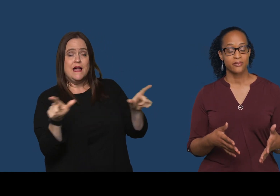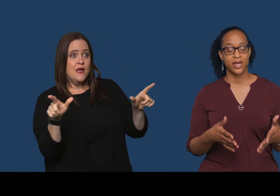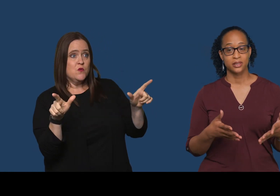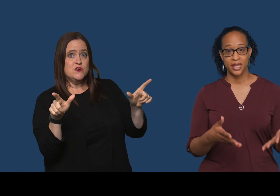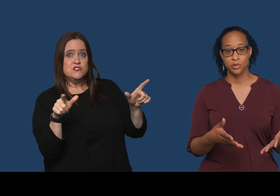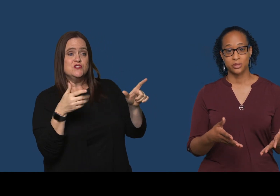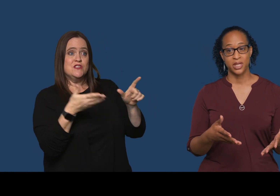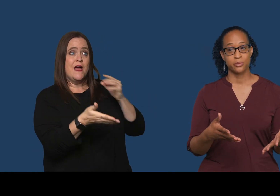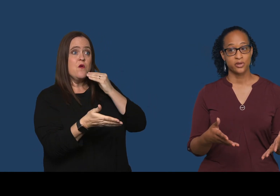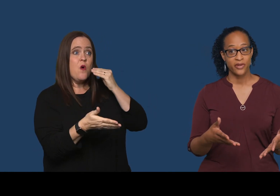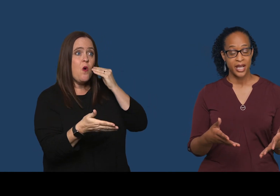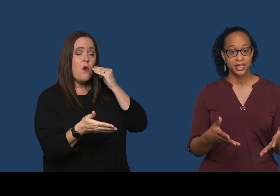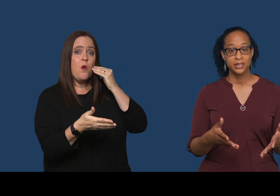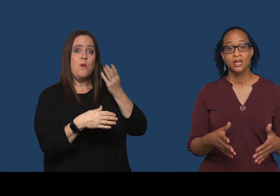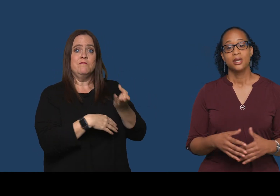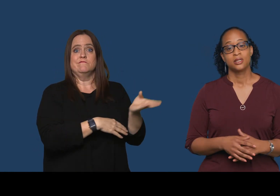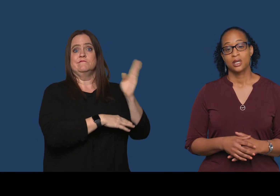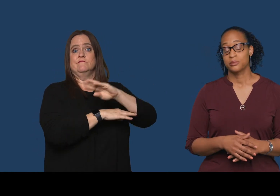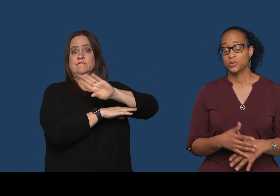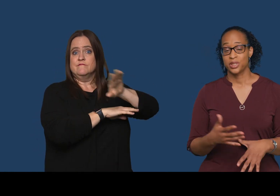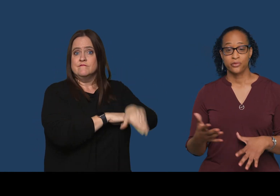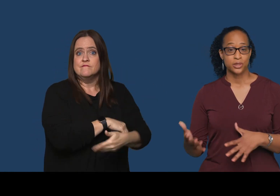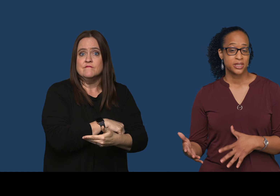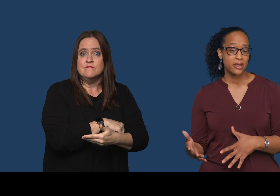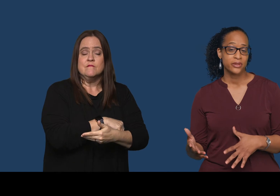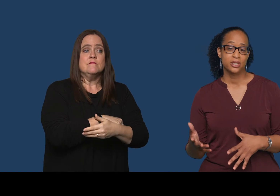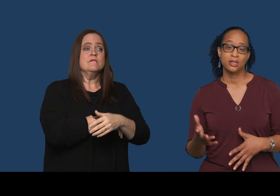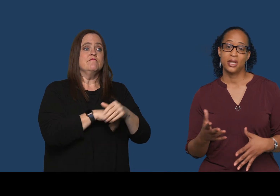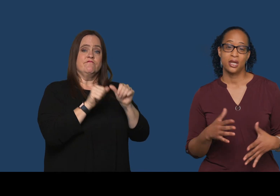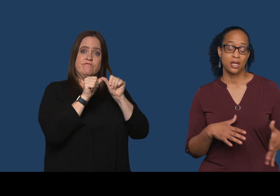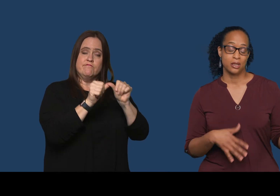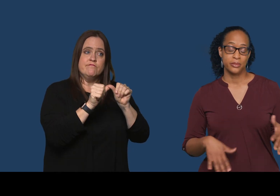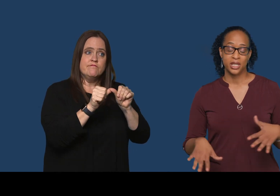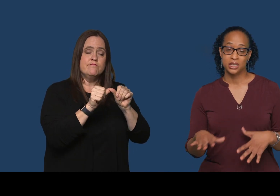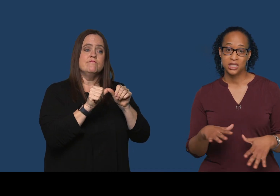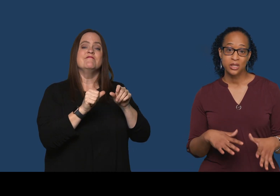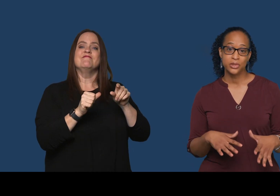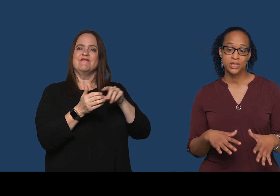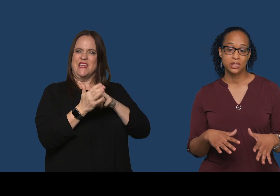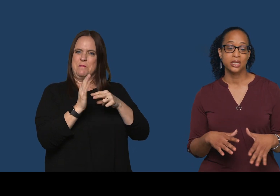that language being provided 24/7 and continuously,